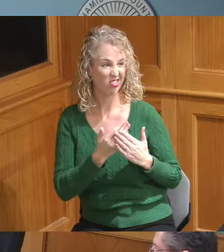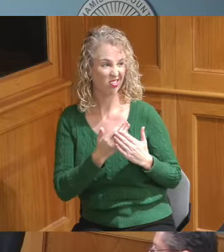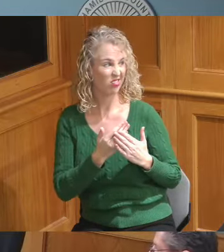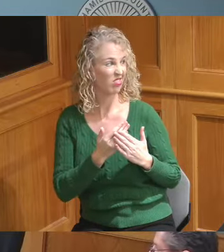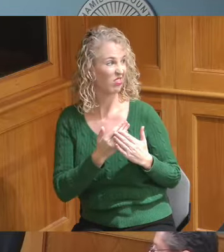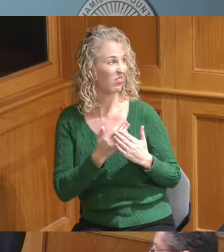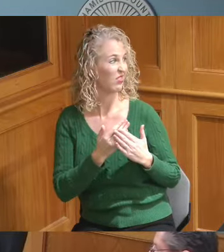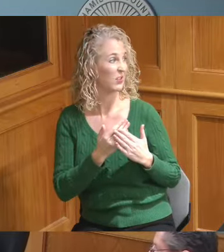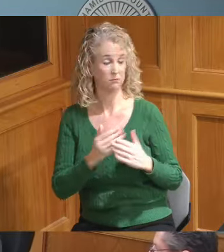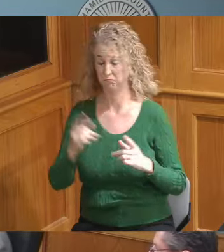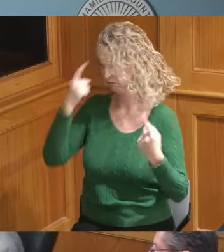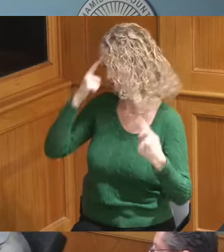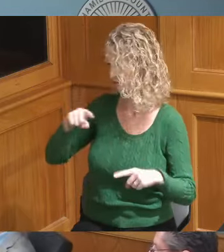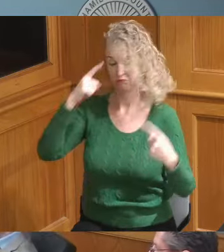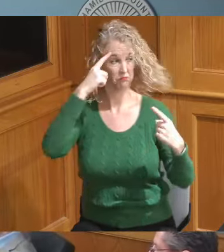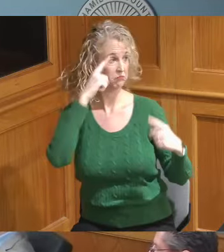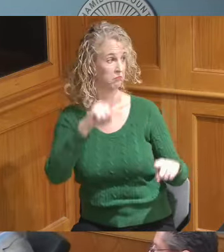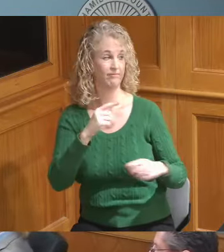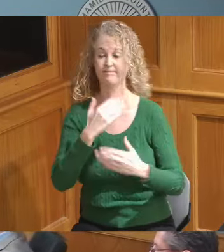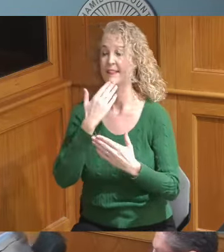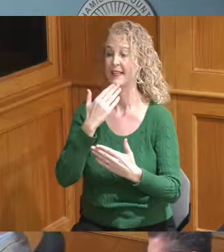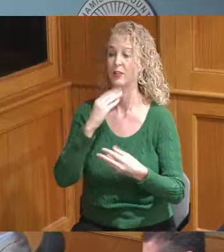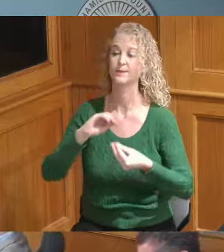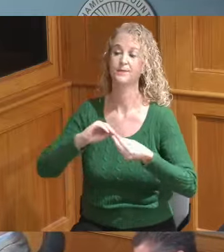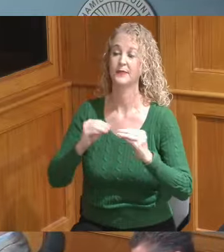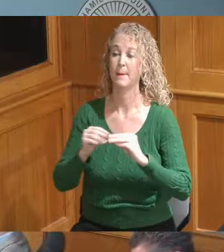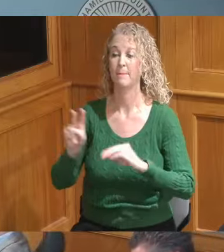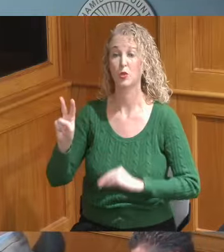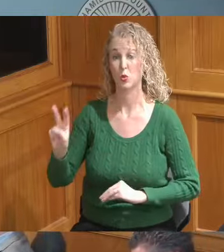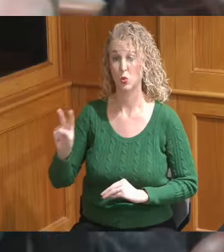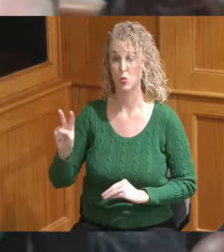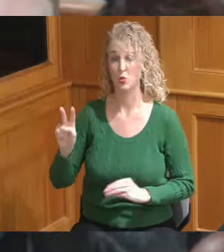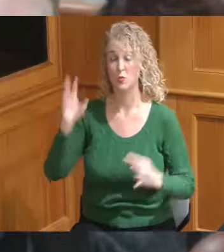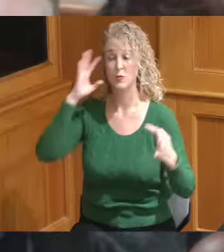is that all right? Yeah. Okay. Thank you so much. Sure. Sure. By leave 2 is a resolution declaring